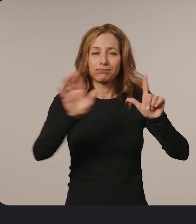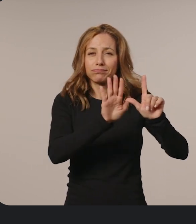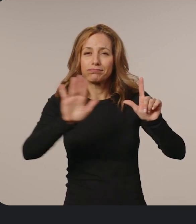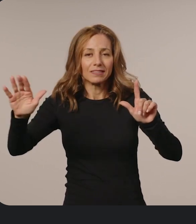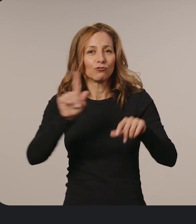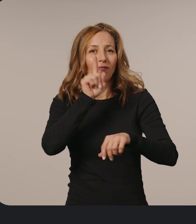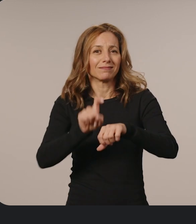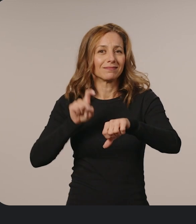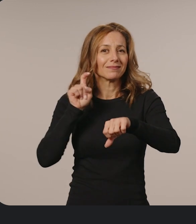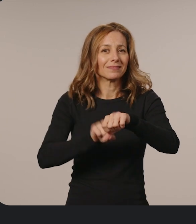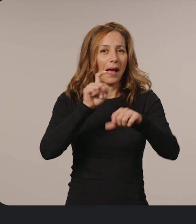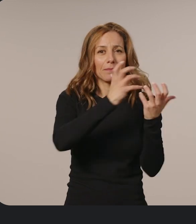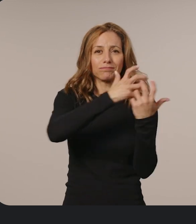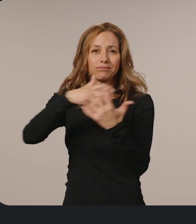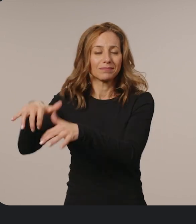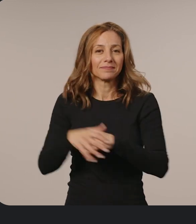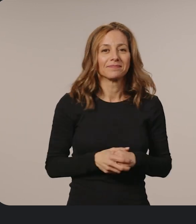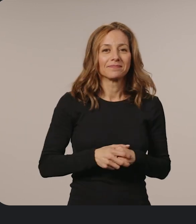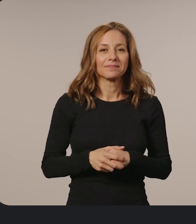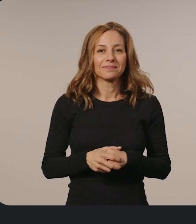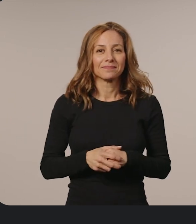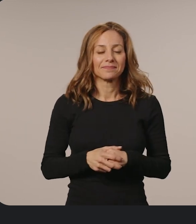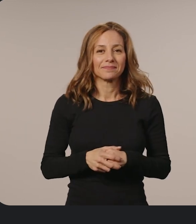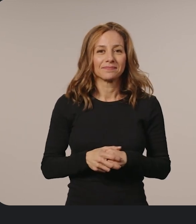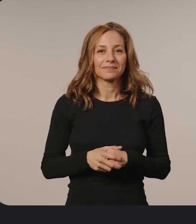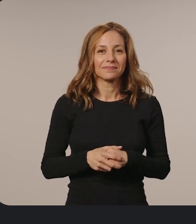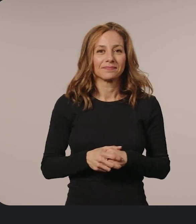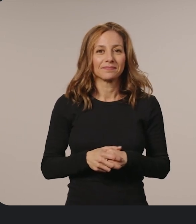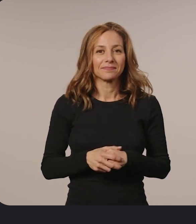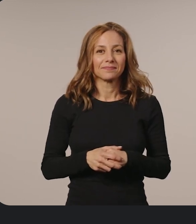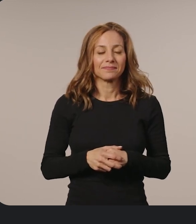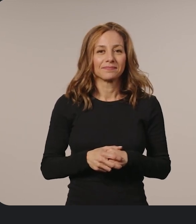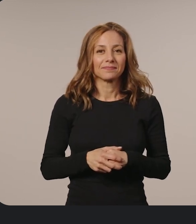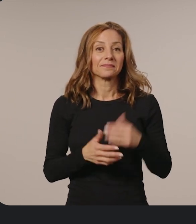and get the segmentation propagated throughout the video in real time.